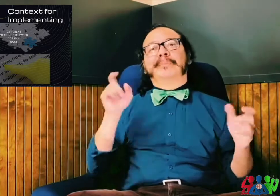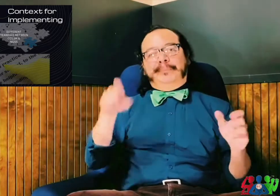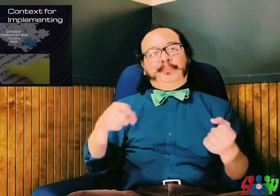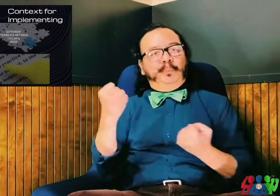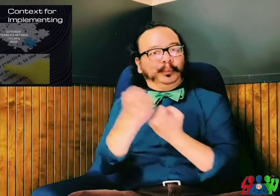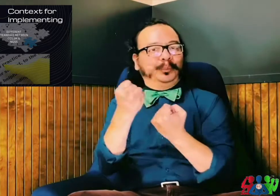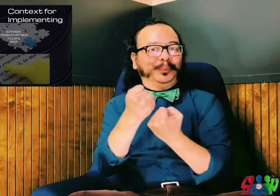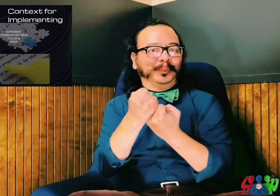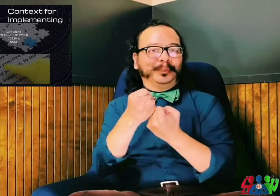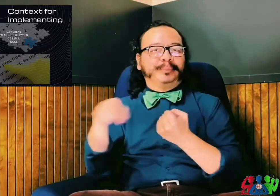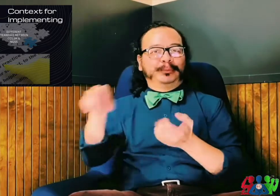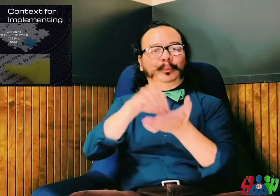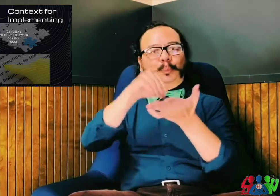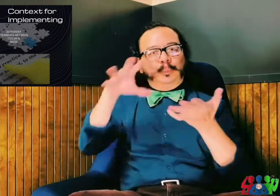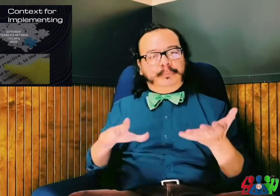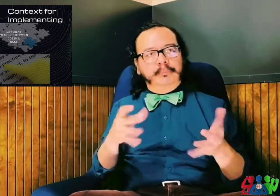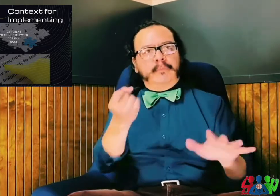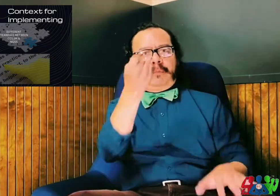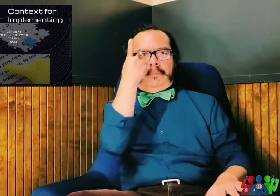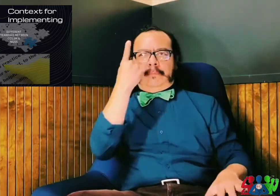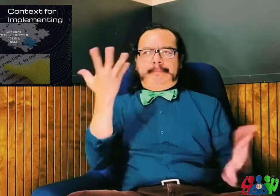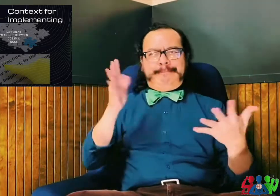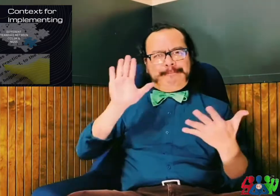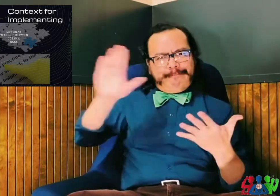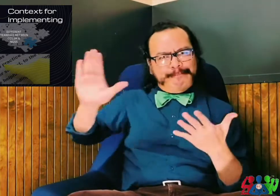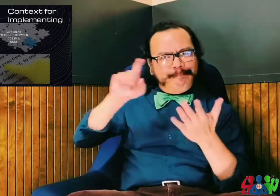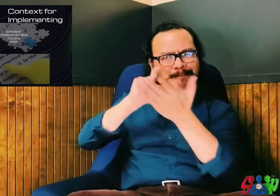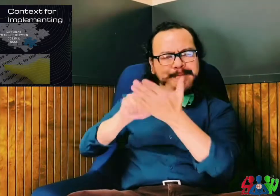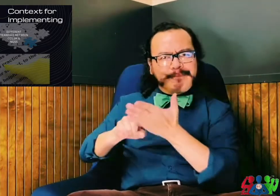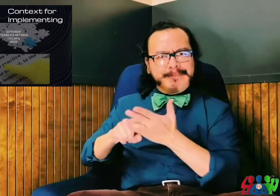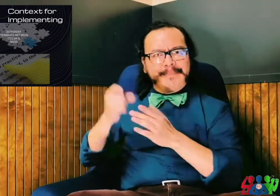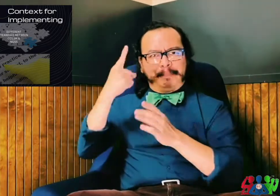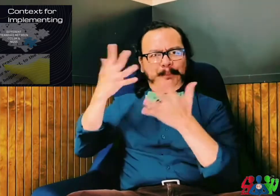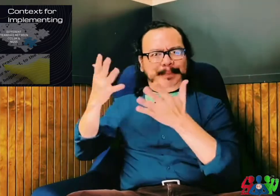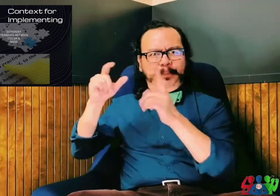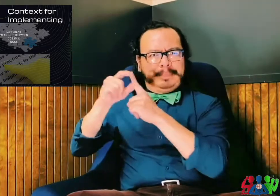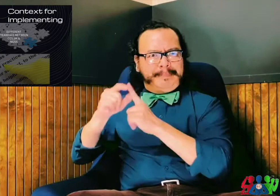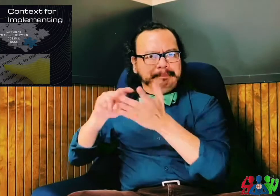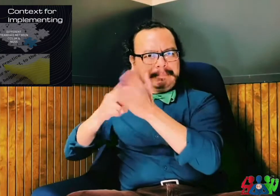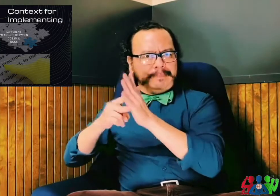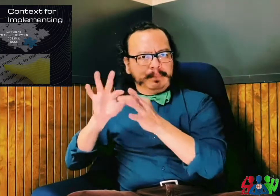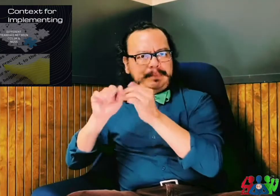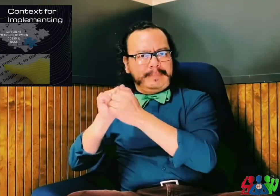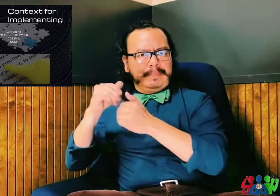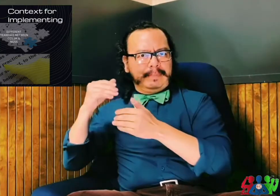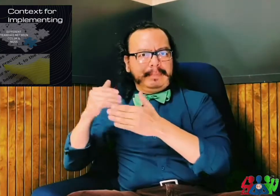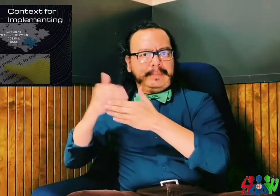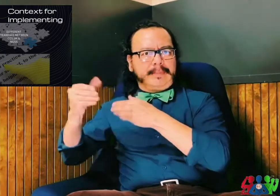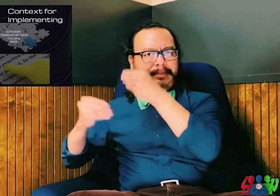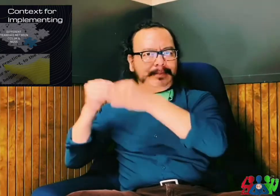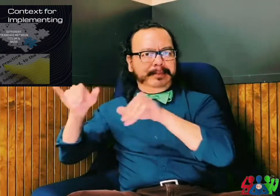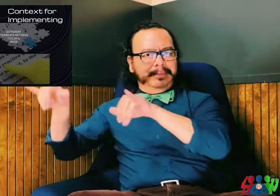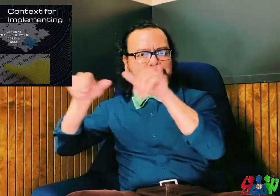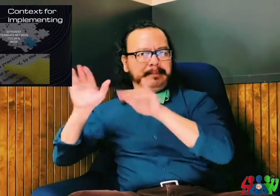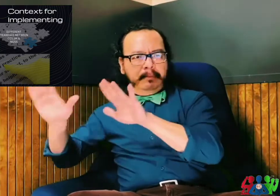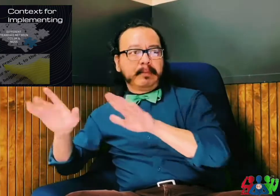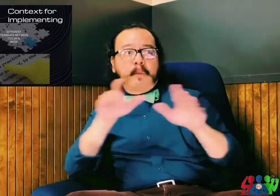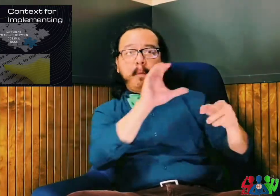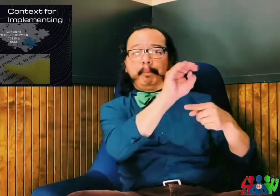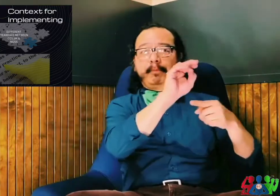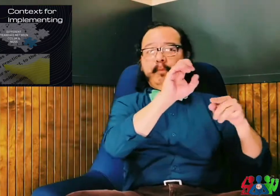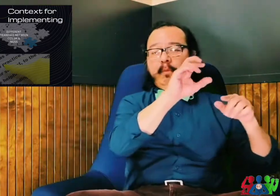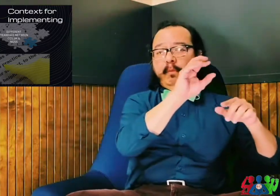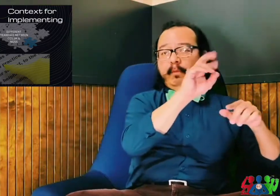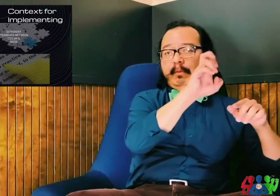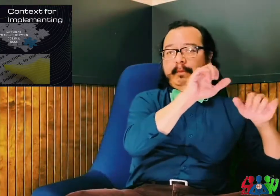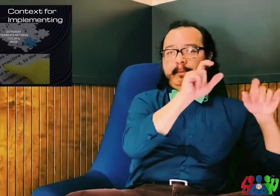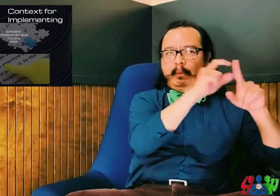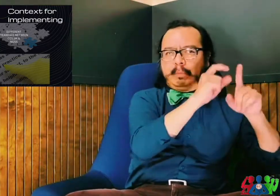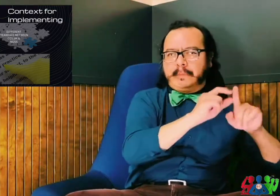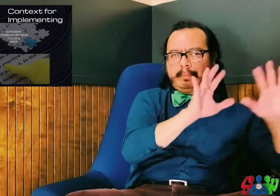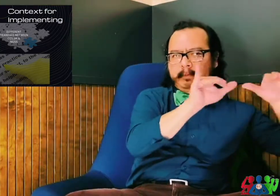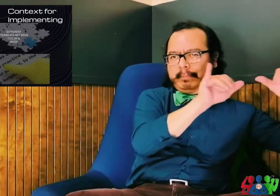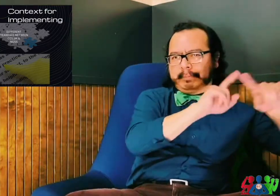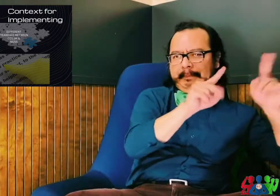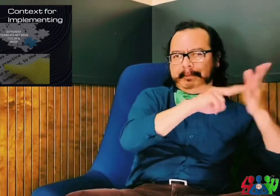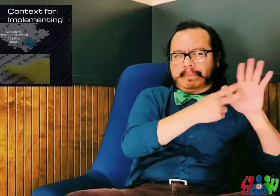The importance to have support students by teachers who have capable of understanding the definition of each standards.